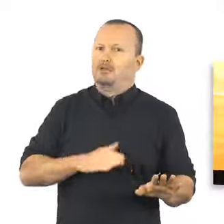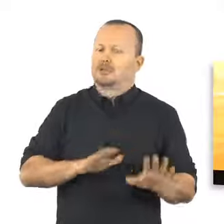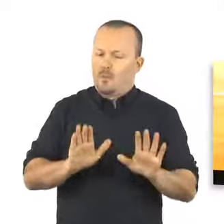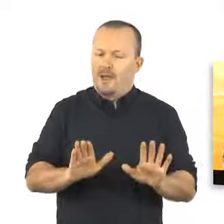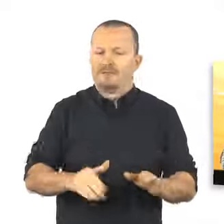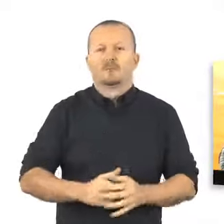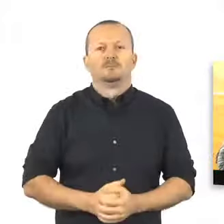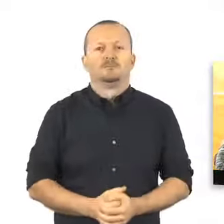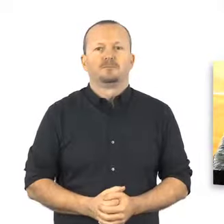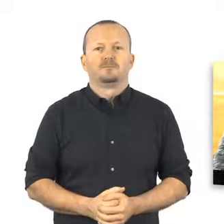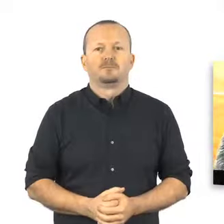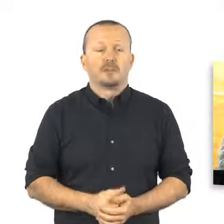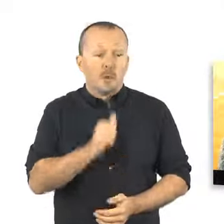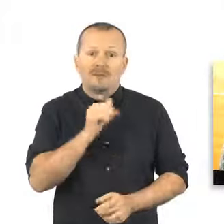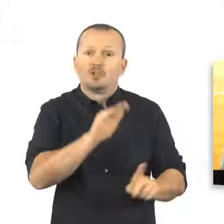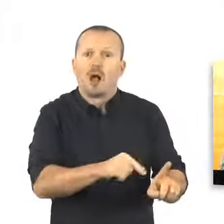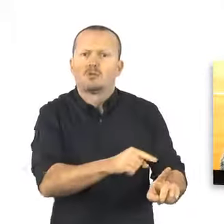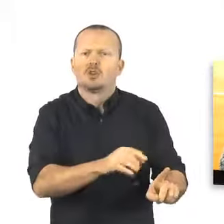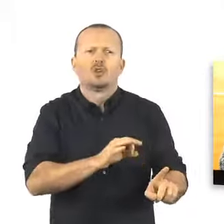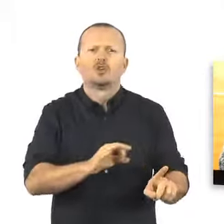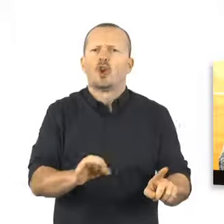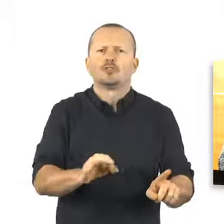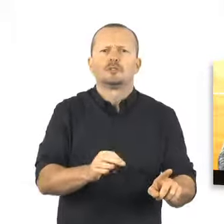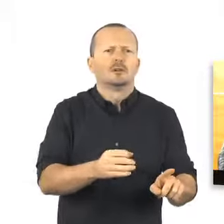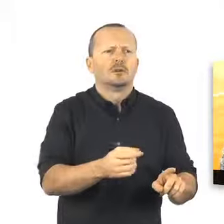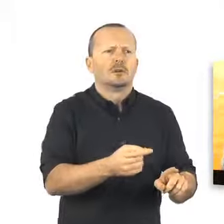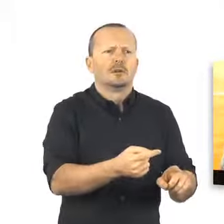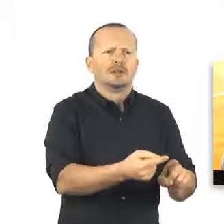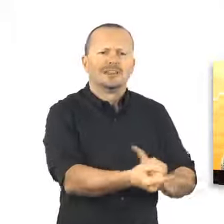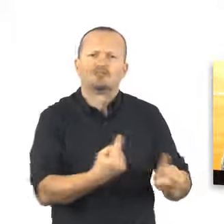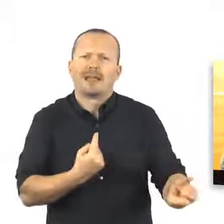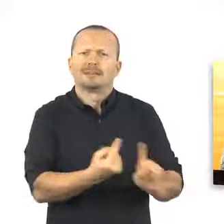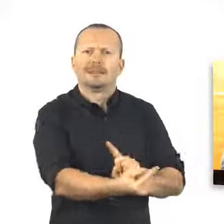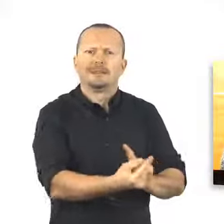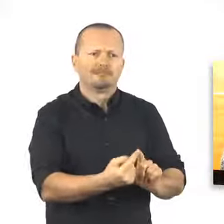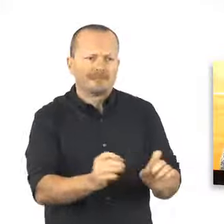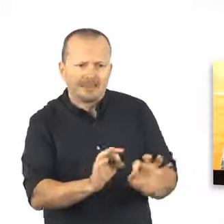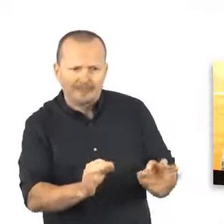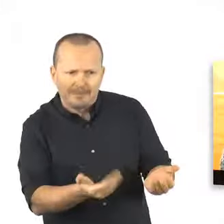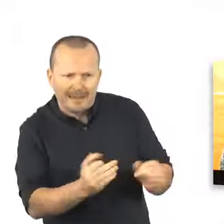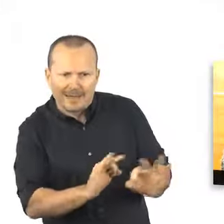And so if our children are not talking back to us or not interacting with us, we do tend